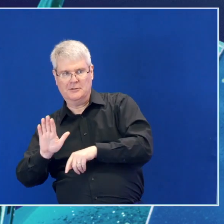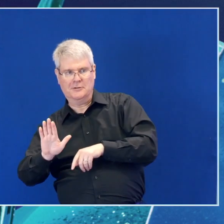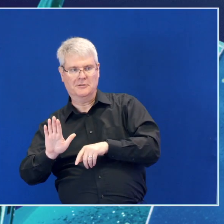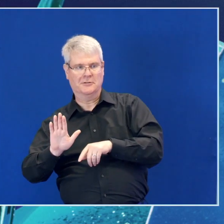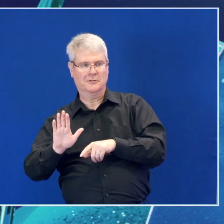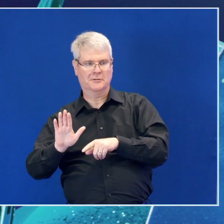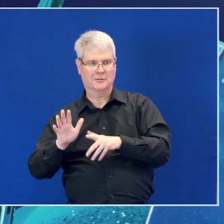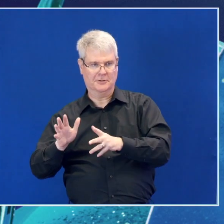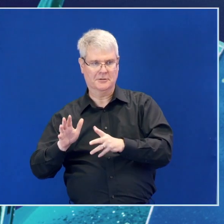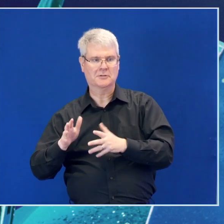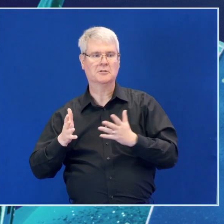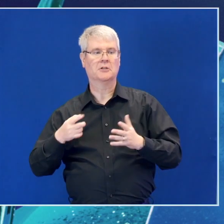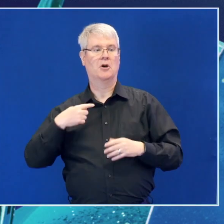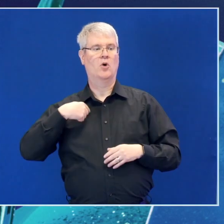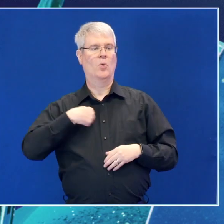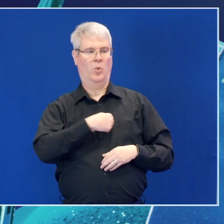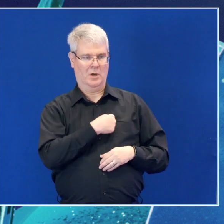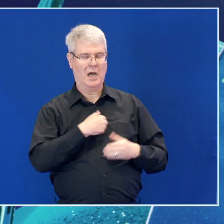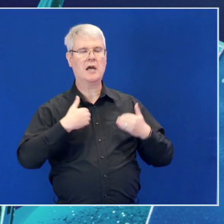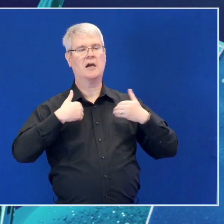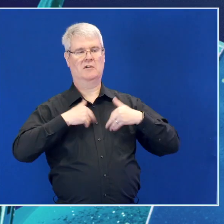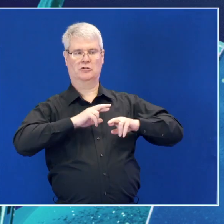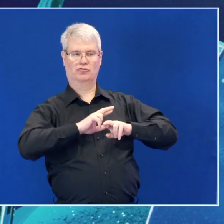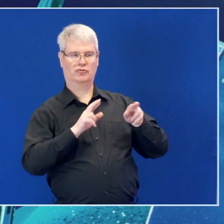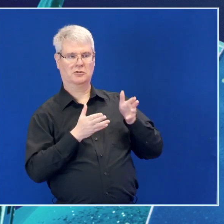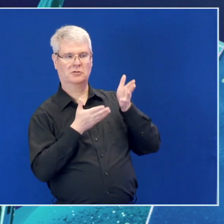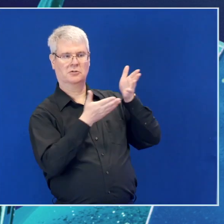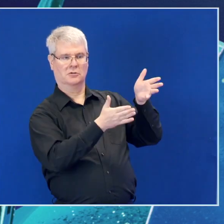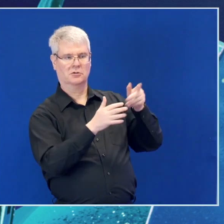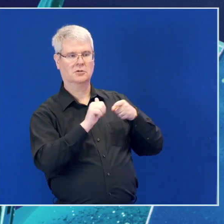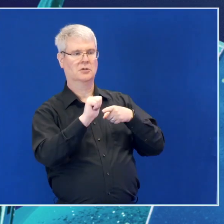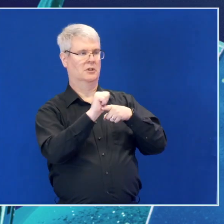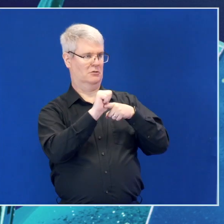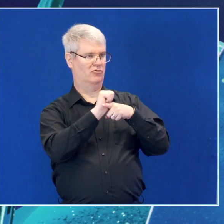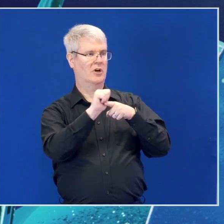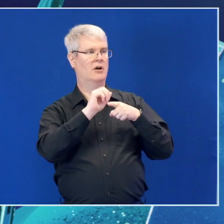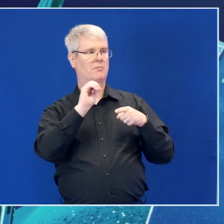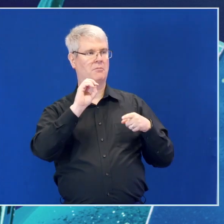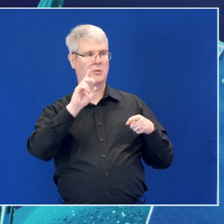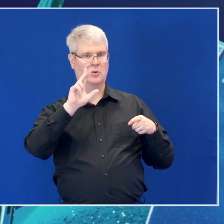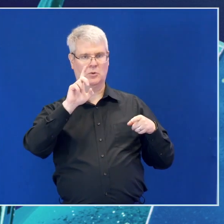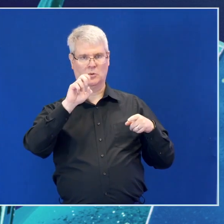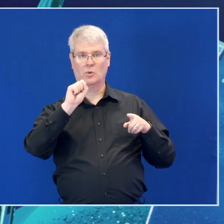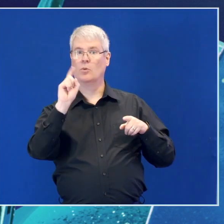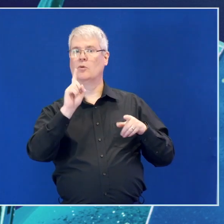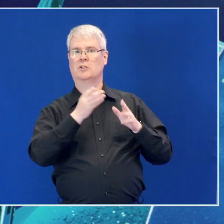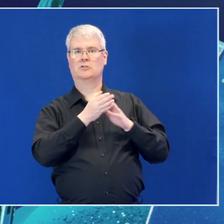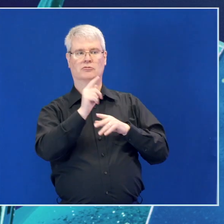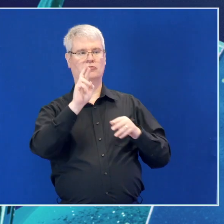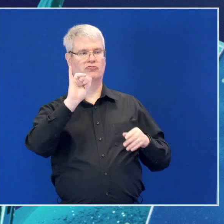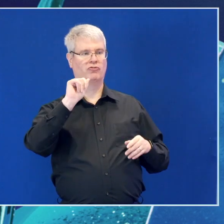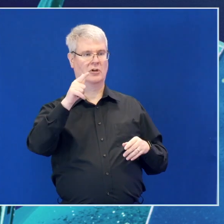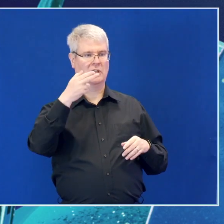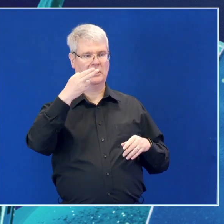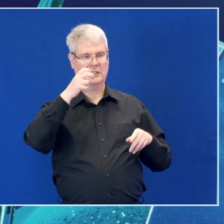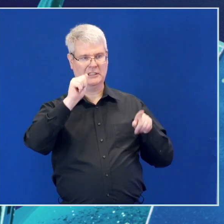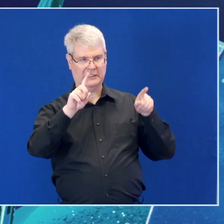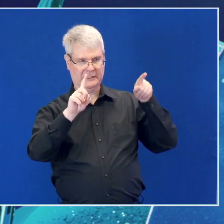which is our open learning platform. Anyone can log in. We have neurodiversity modules in there. We have, once again,